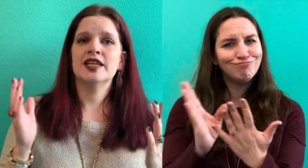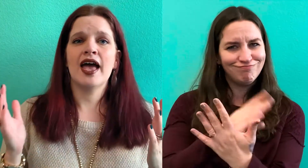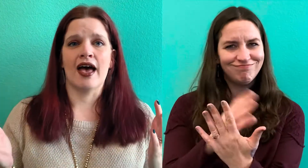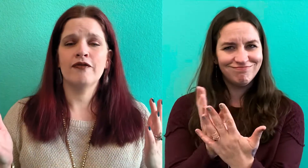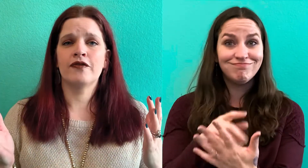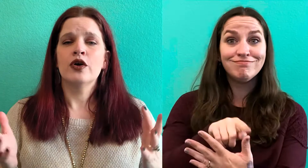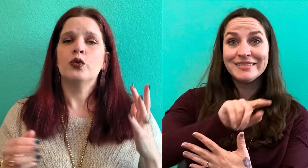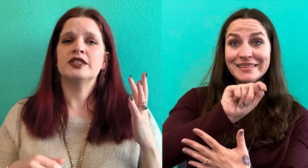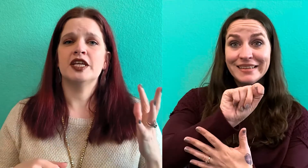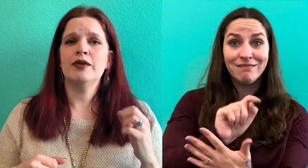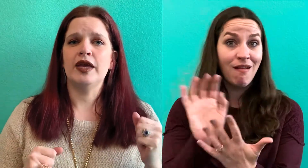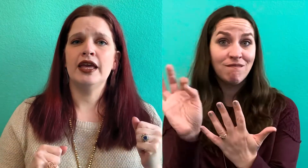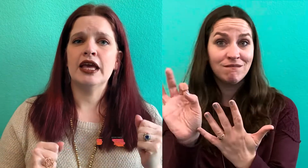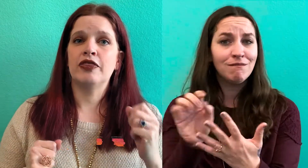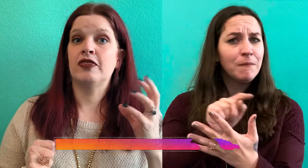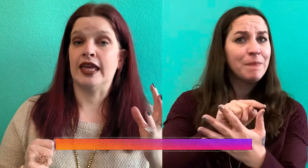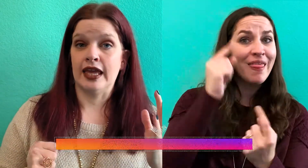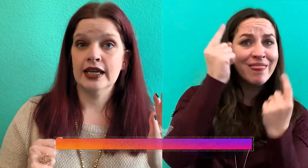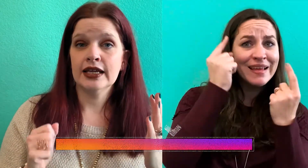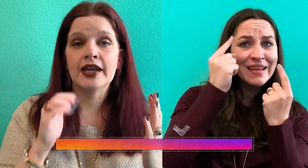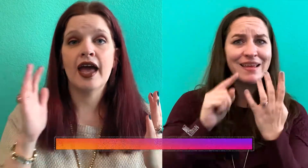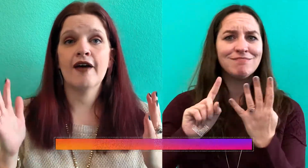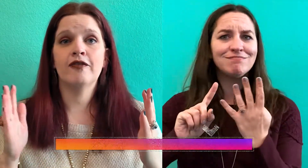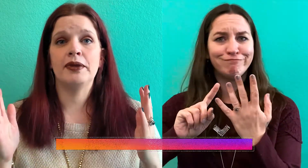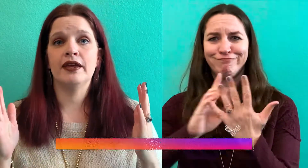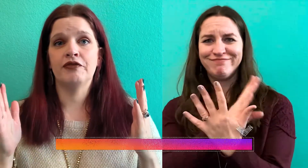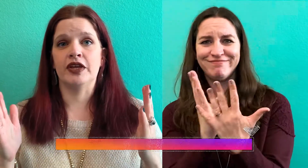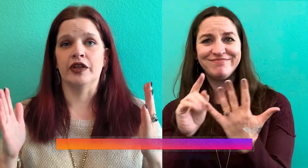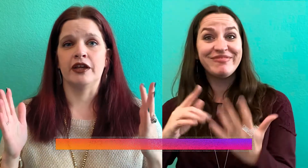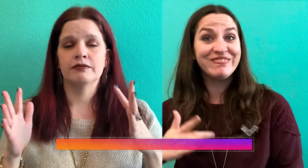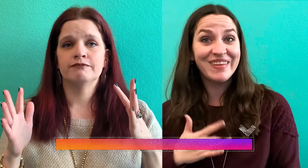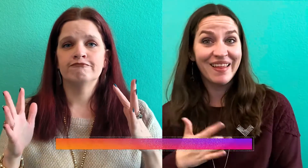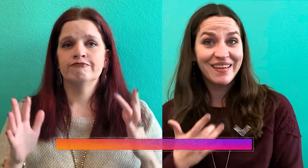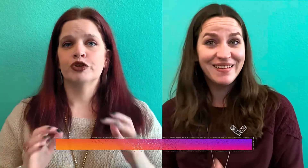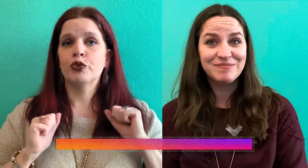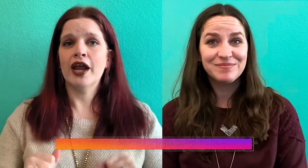to F, with T being thinking and F being feeling; right